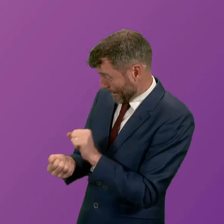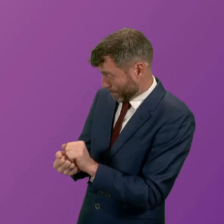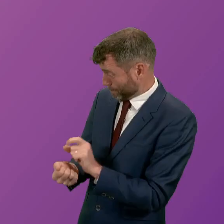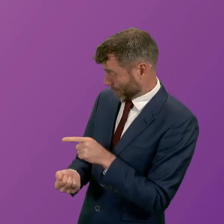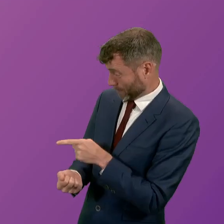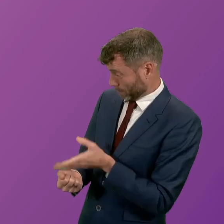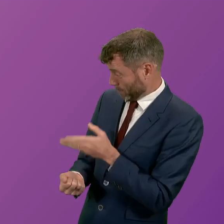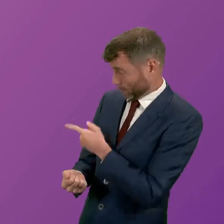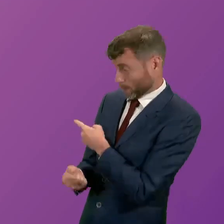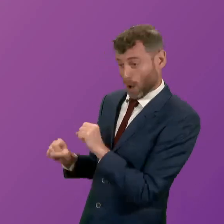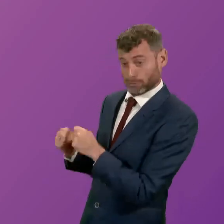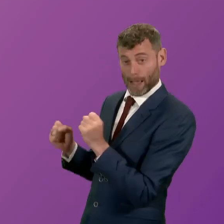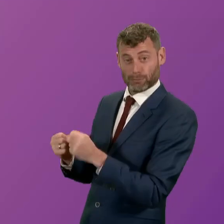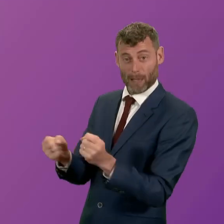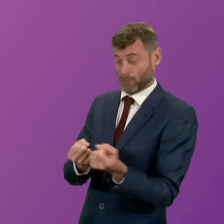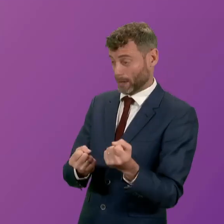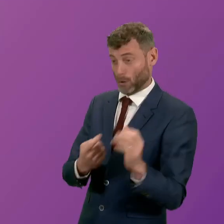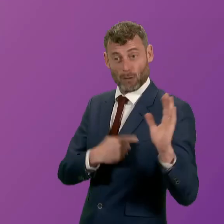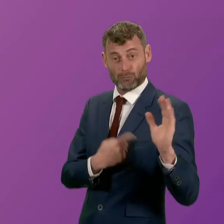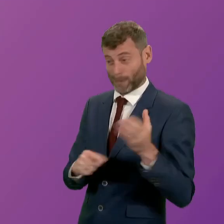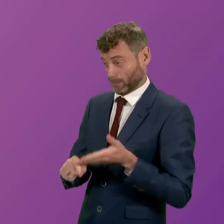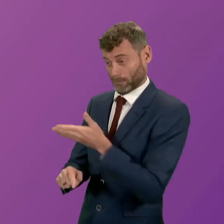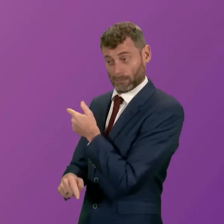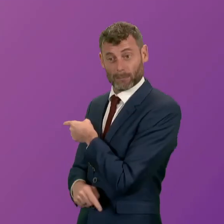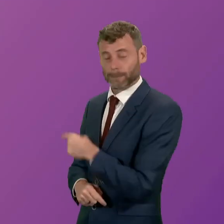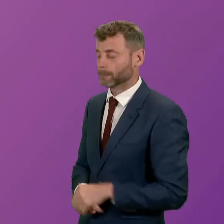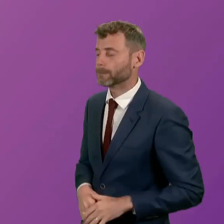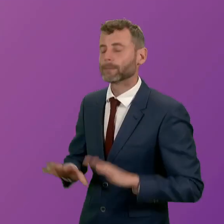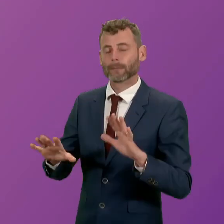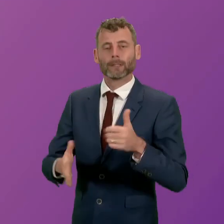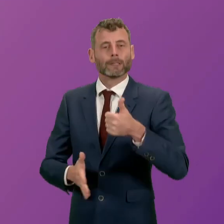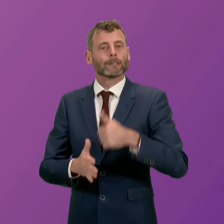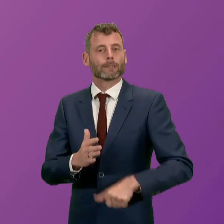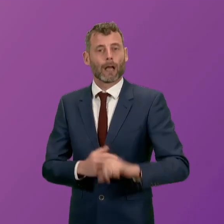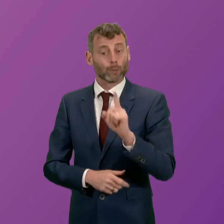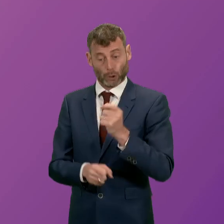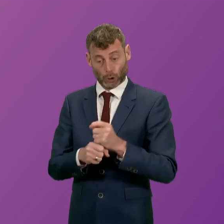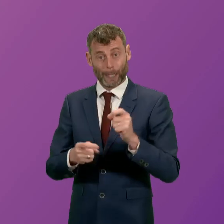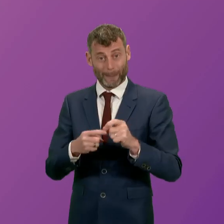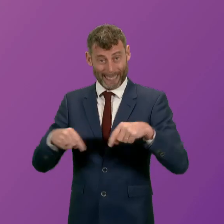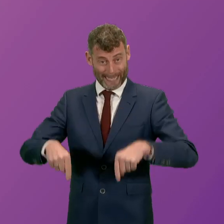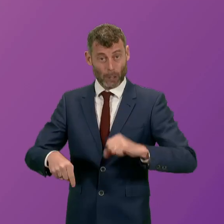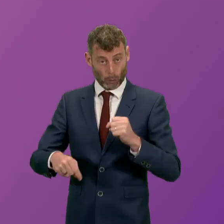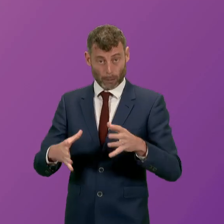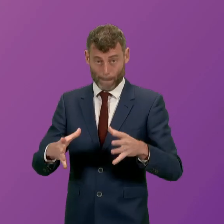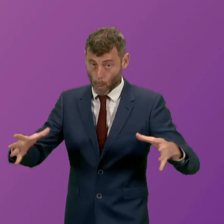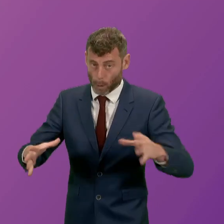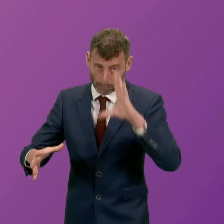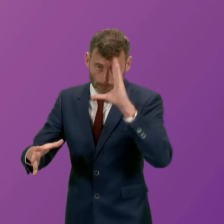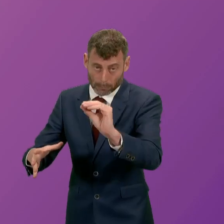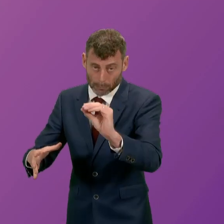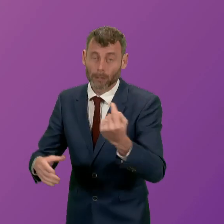First, the number of GPs has increased. In 2017,